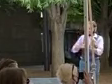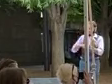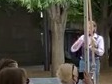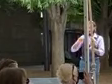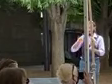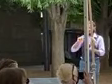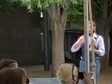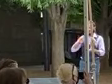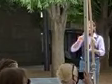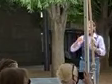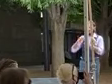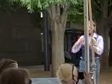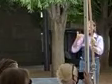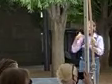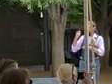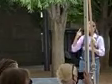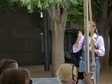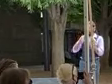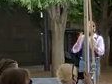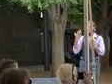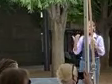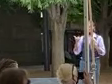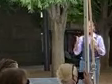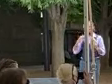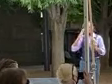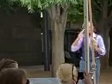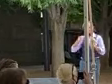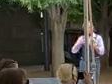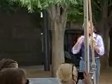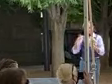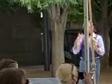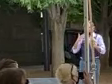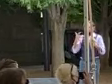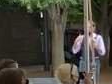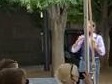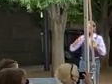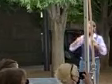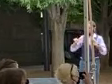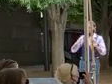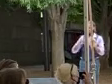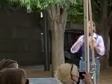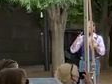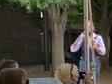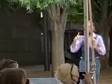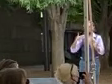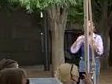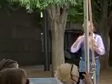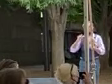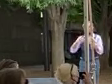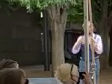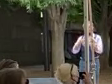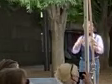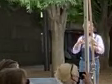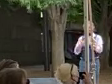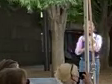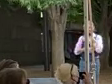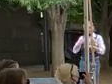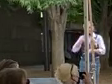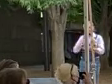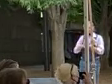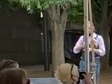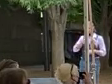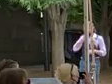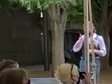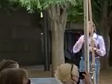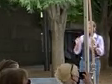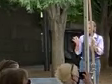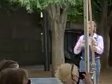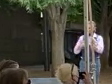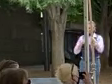everyone here today knows how far we still have to go over the next 31 years to make this country actually truly and fully accessible.